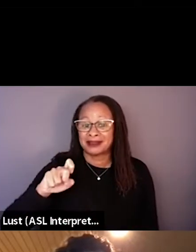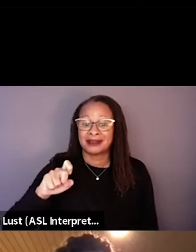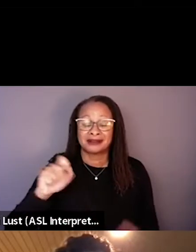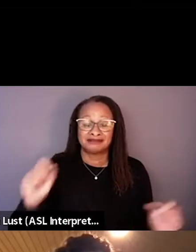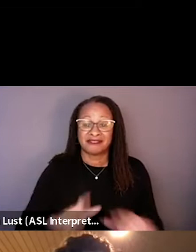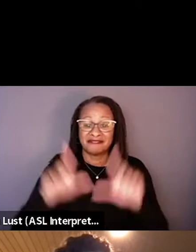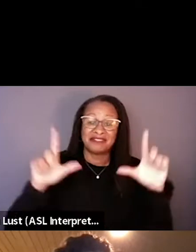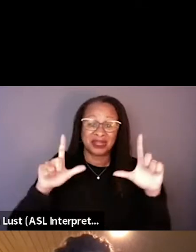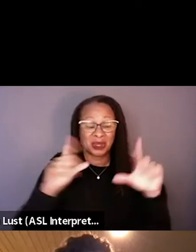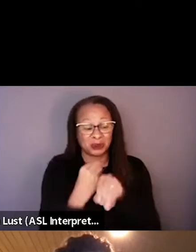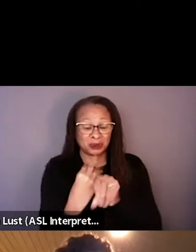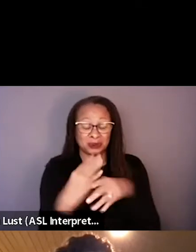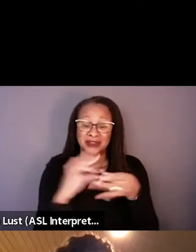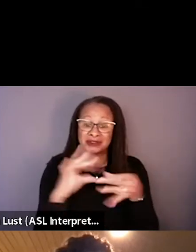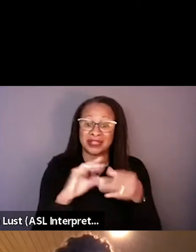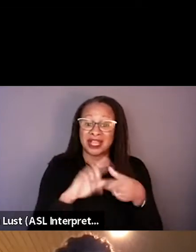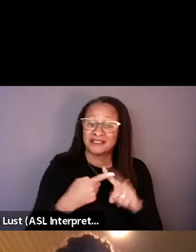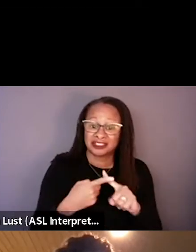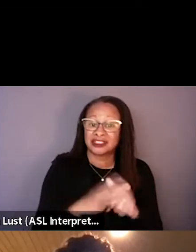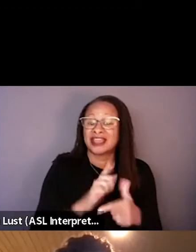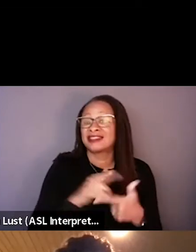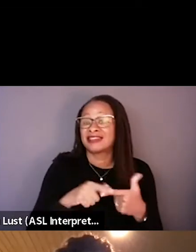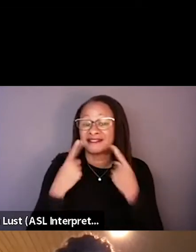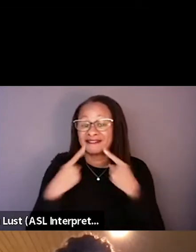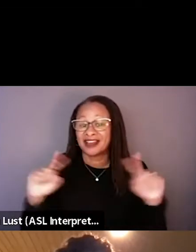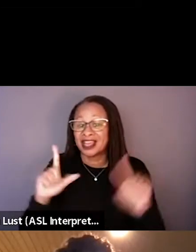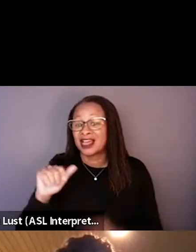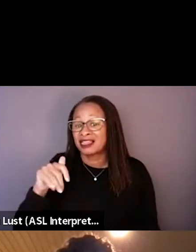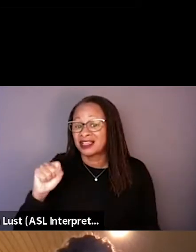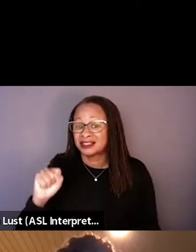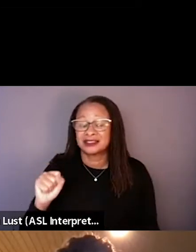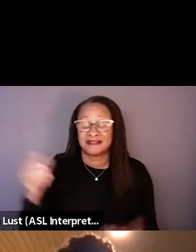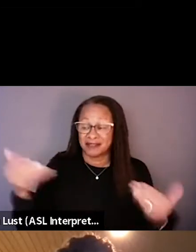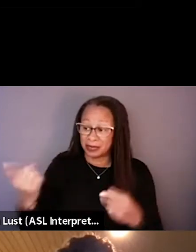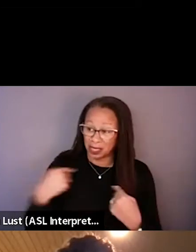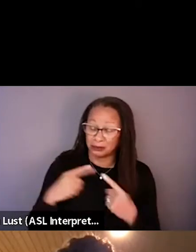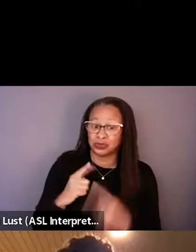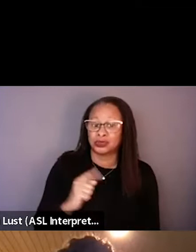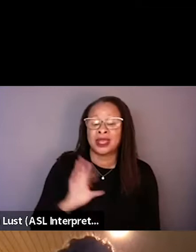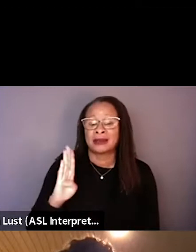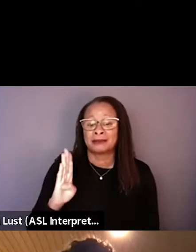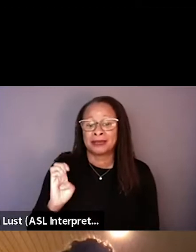And then Lilas invited me to come stay with her in Beirut. And that's sort of how it all happened.